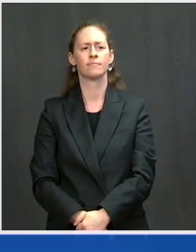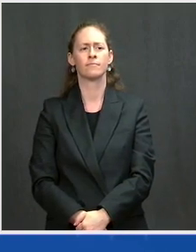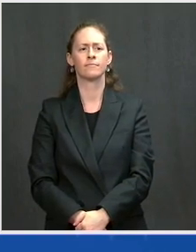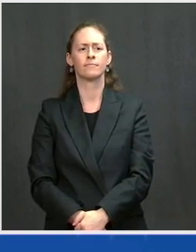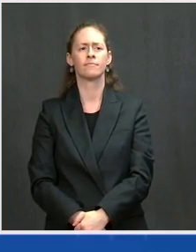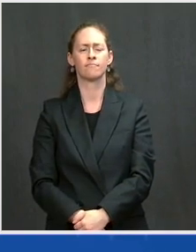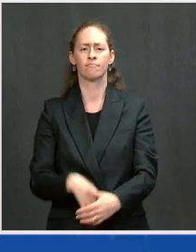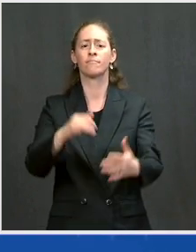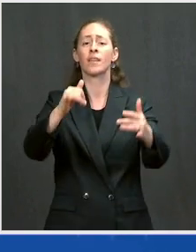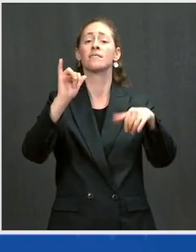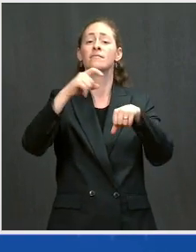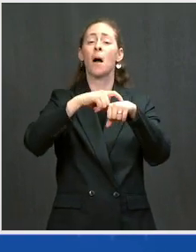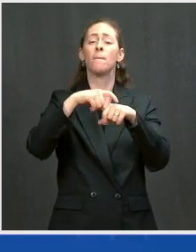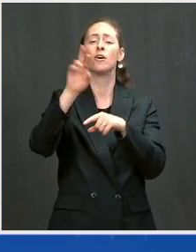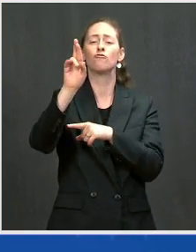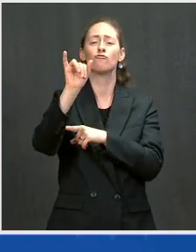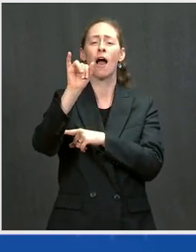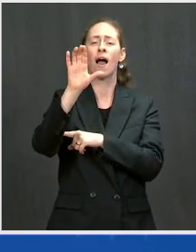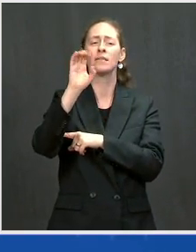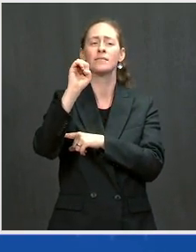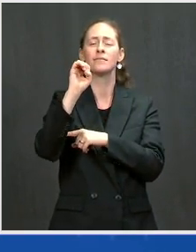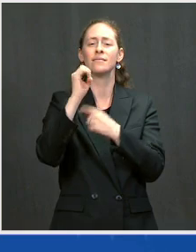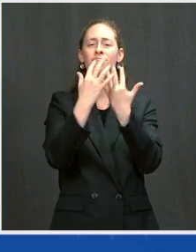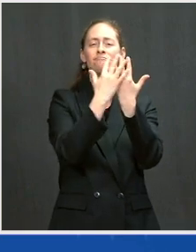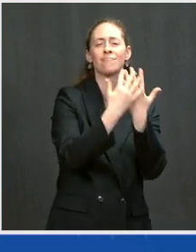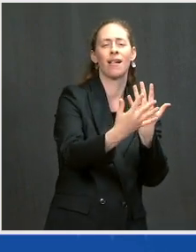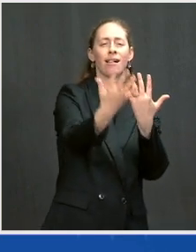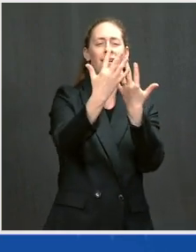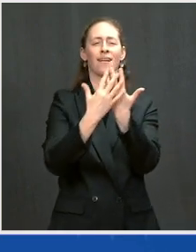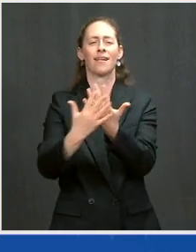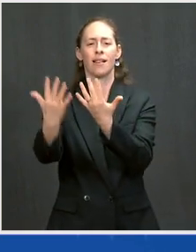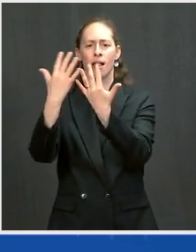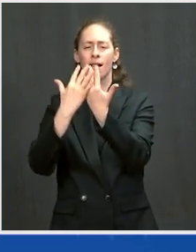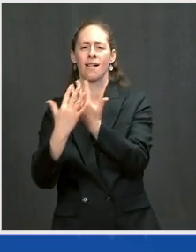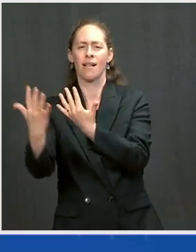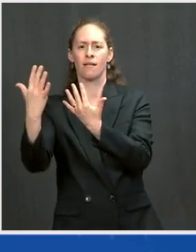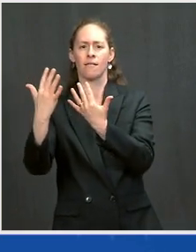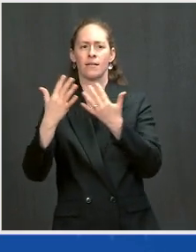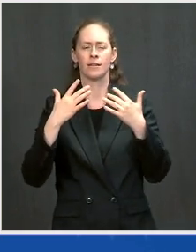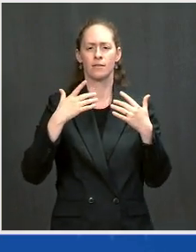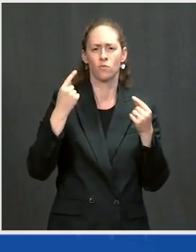the Rangers advanced, Puckett risked his life by running across the area